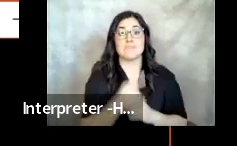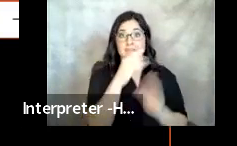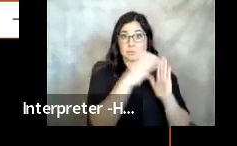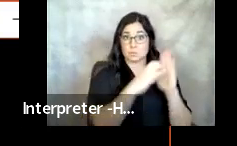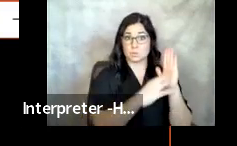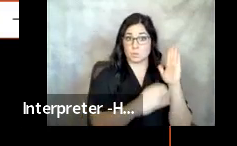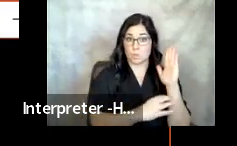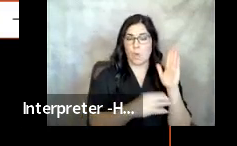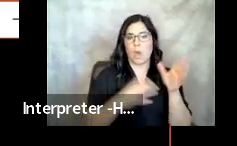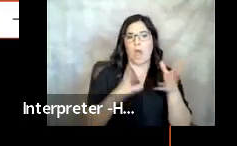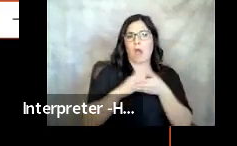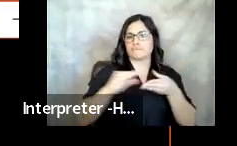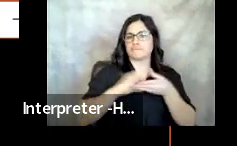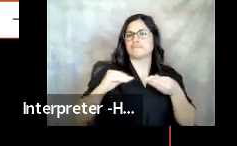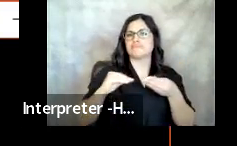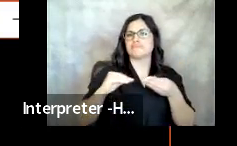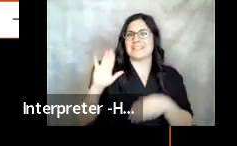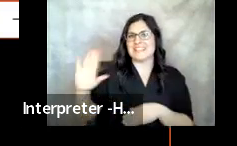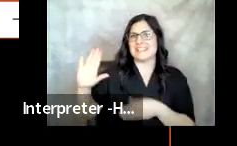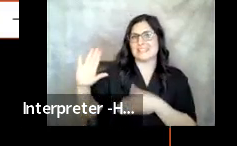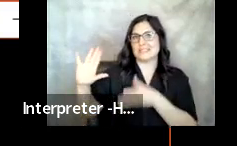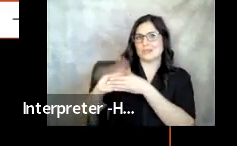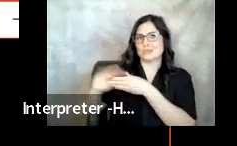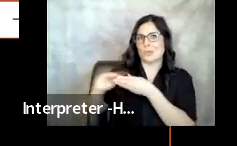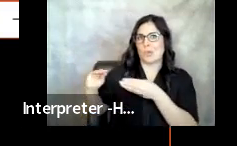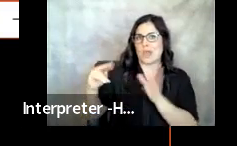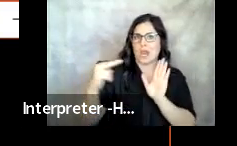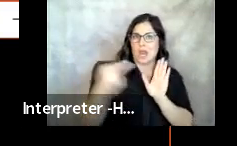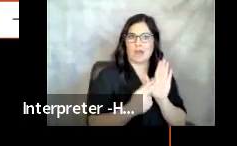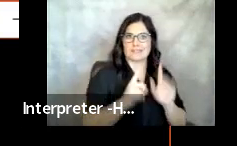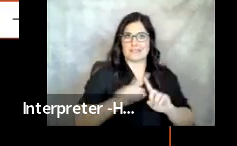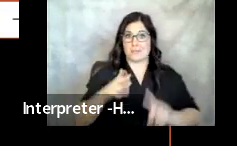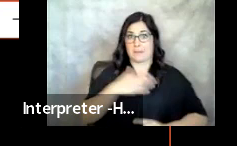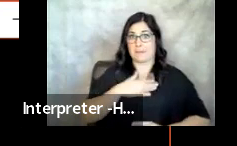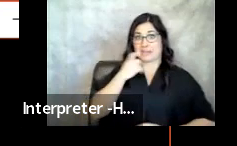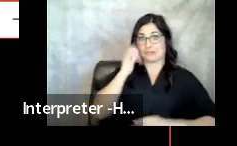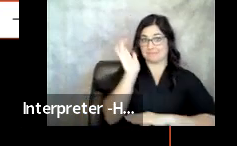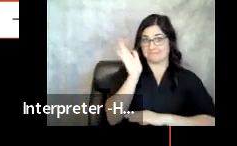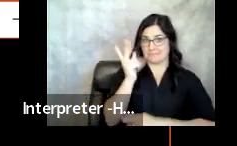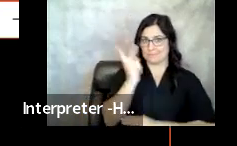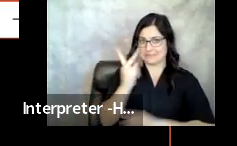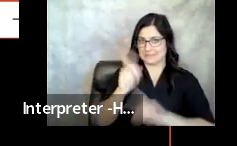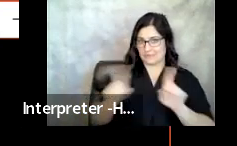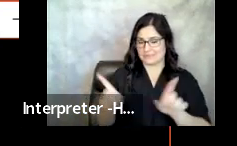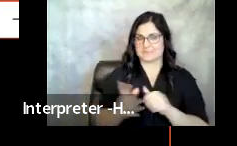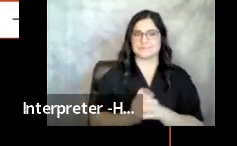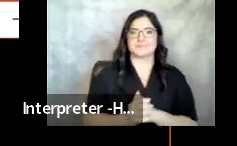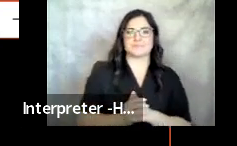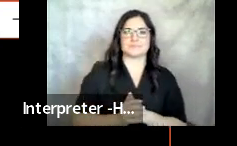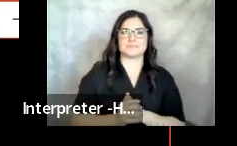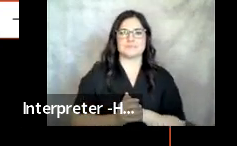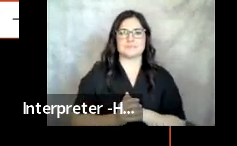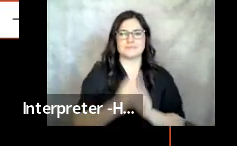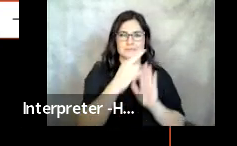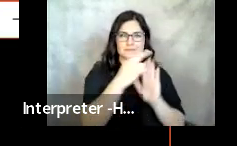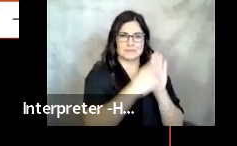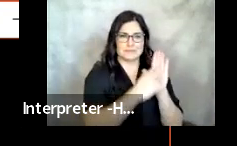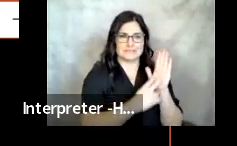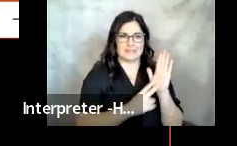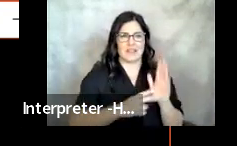See how different. That is then than the way I. Just told it. Here it is. Adventurers swarmed out of the north as much the enemies.